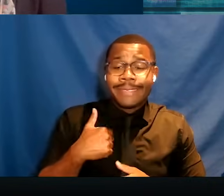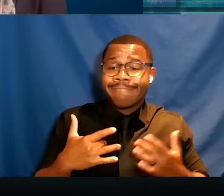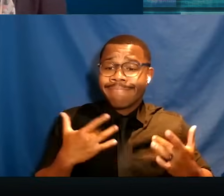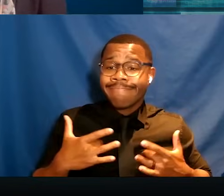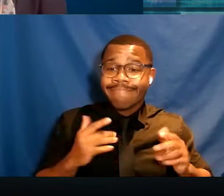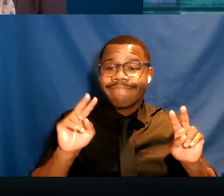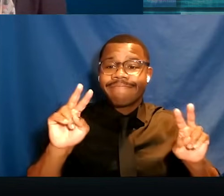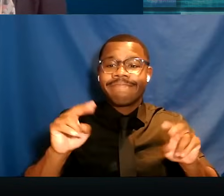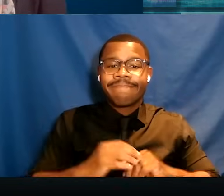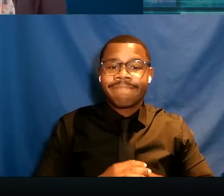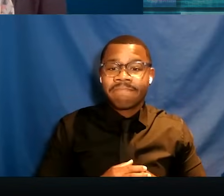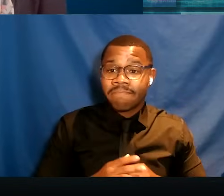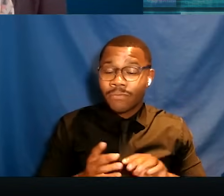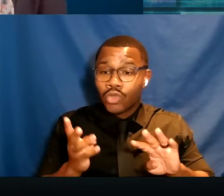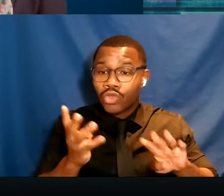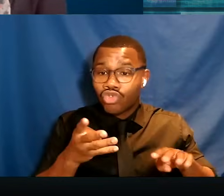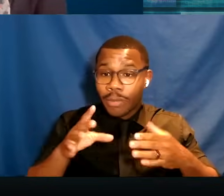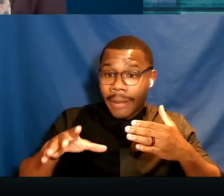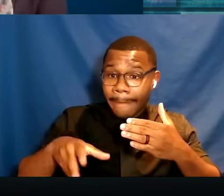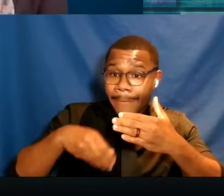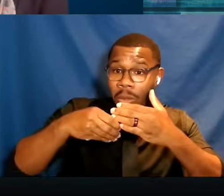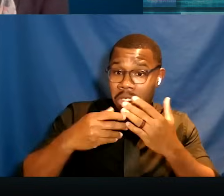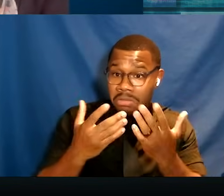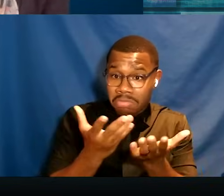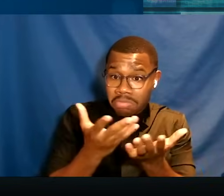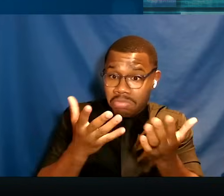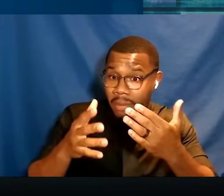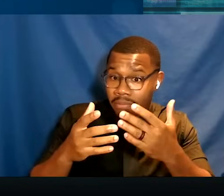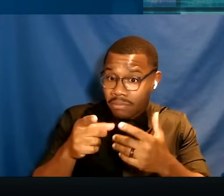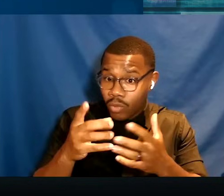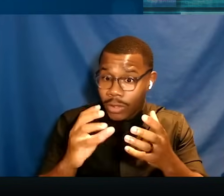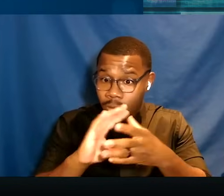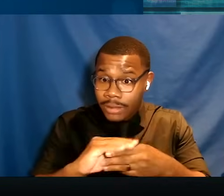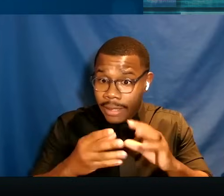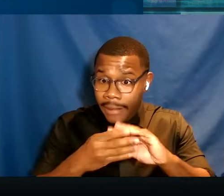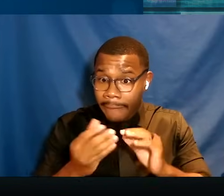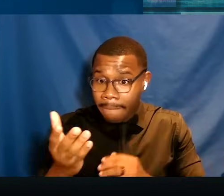the streaming bonus thing before we move on to a new topic? I would just add a lot of members have asked me